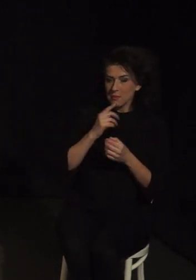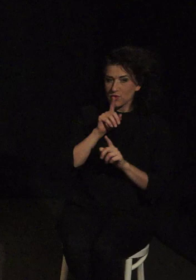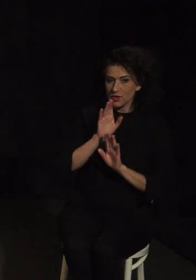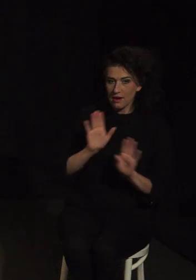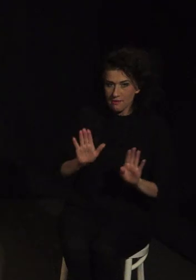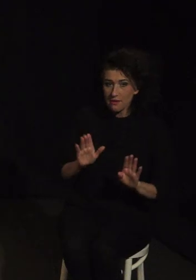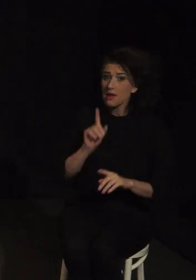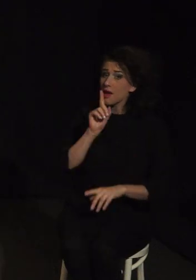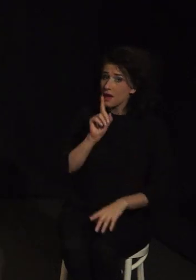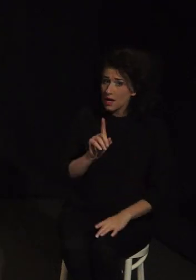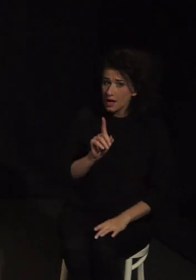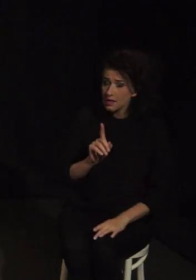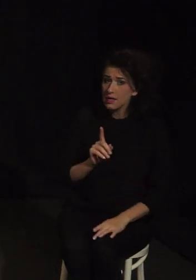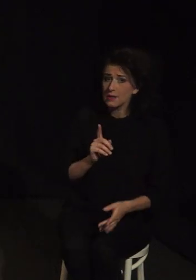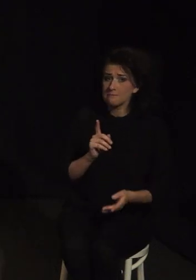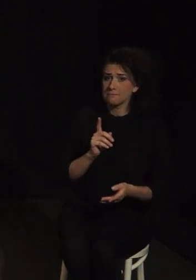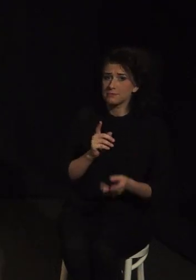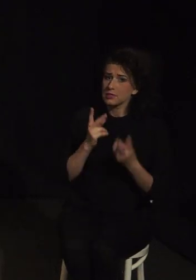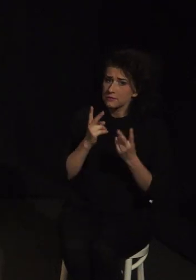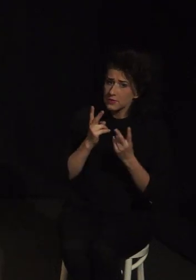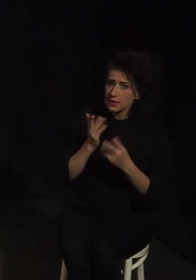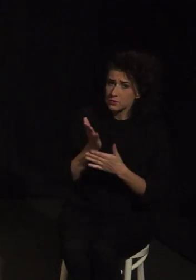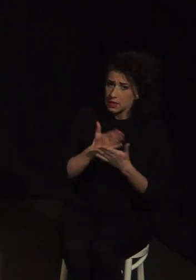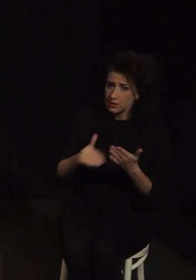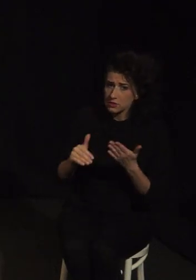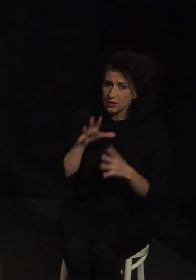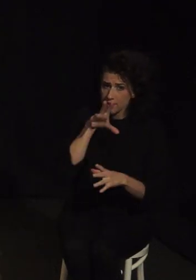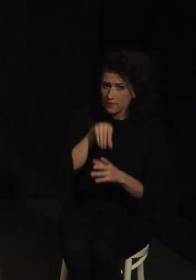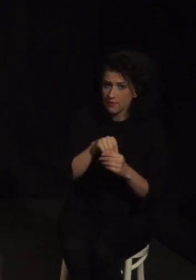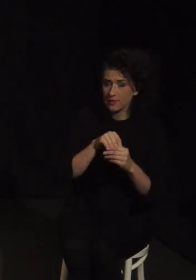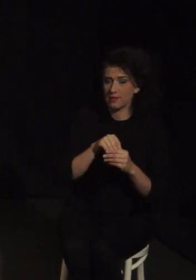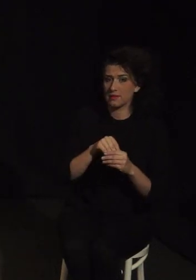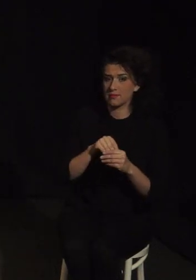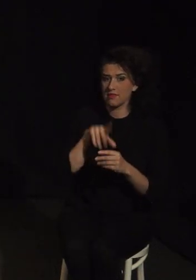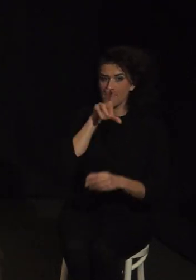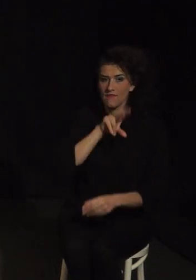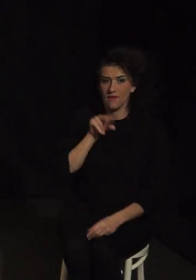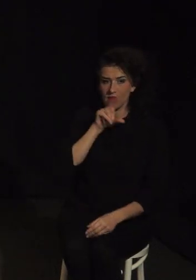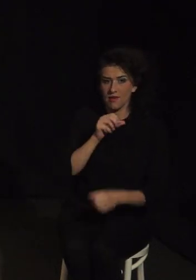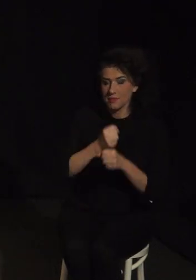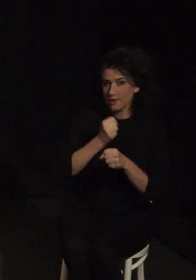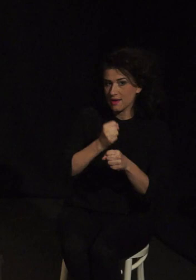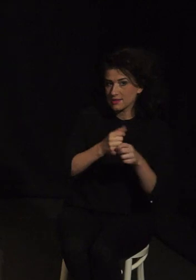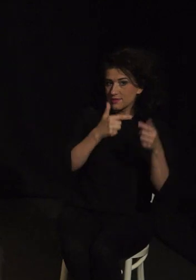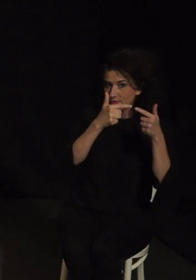There is an extremely important thing when working on "Pan Tadeusz."